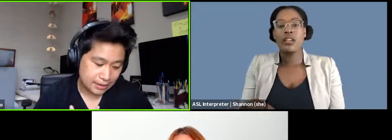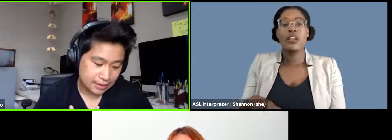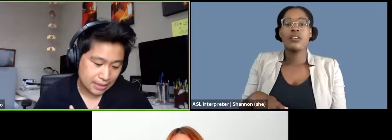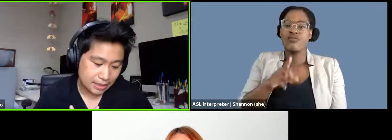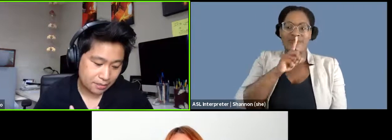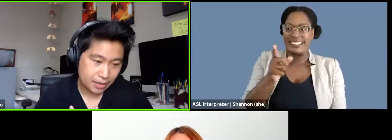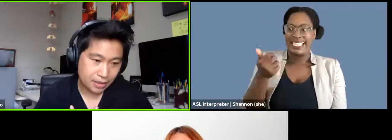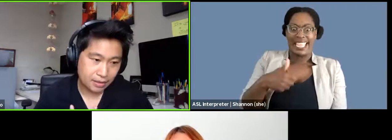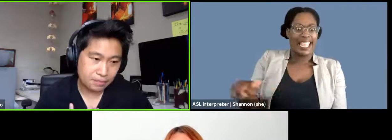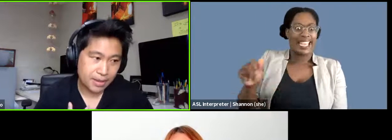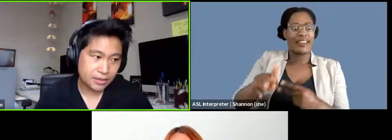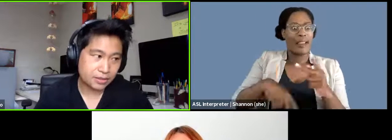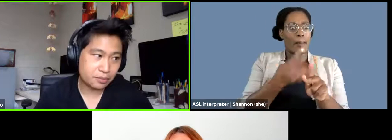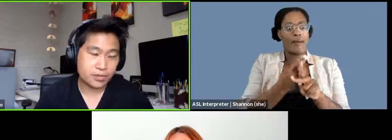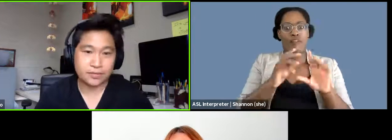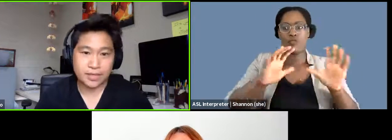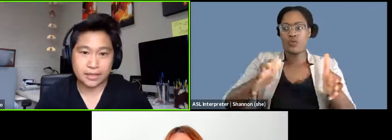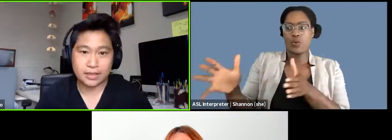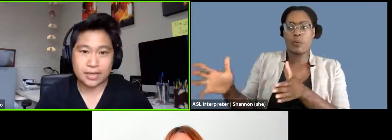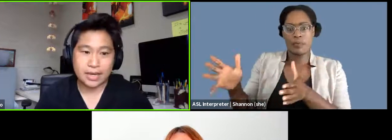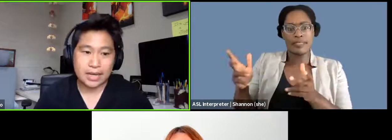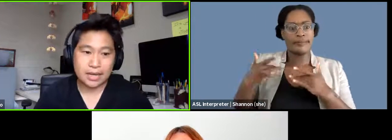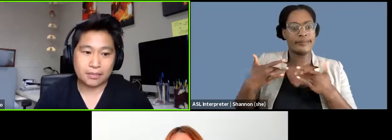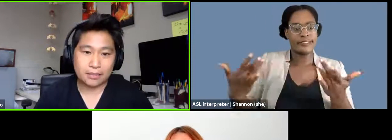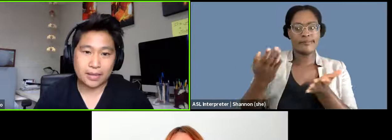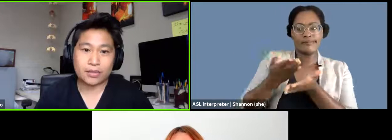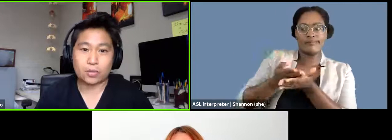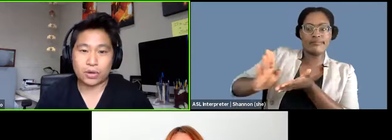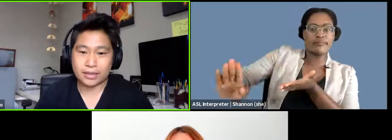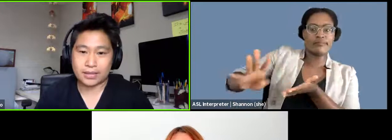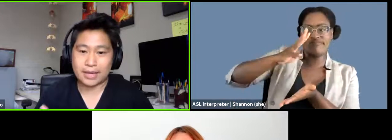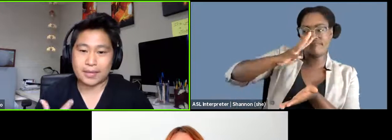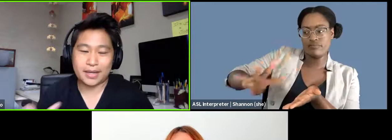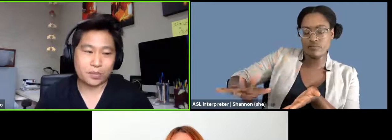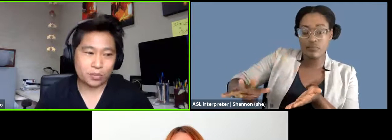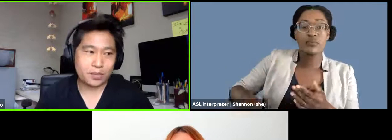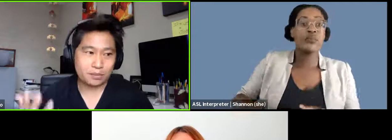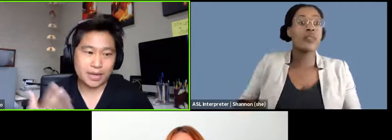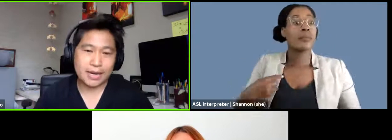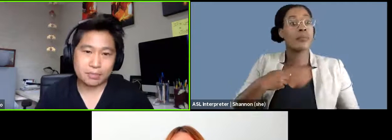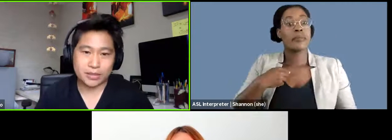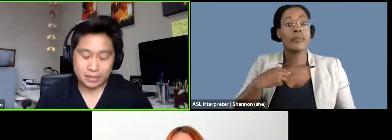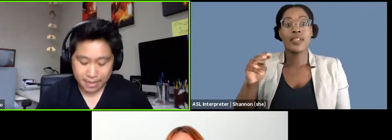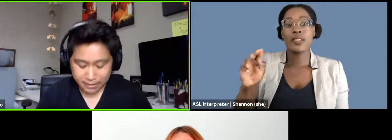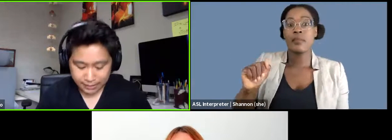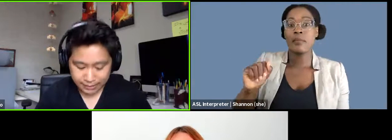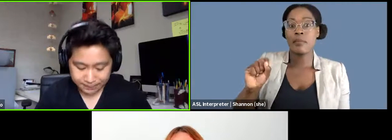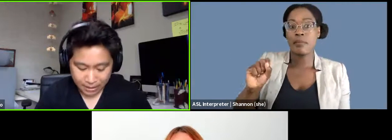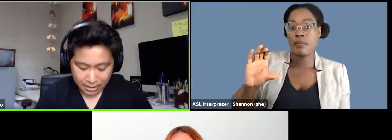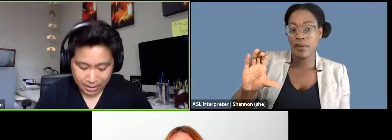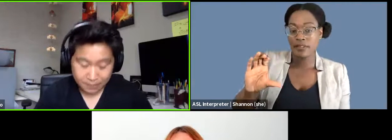is: I am a masculine person of center. In the world I am a woman, but I present masculine.